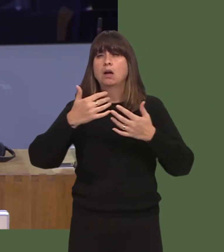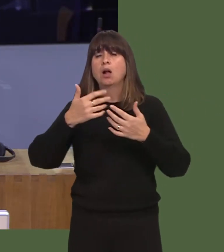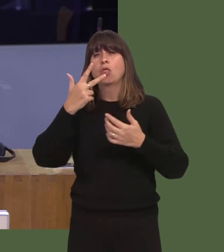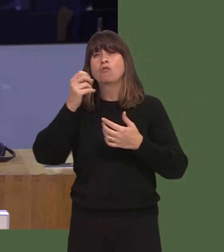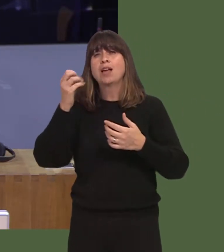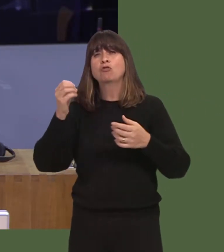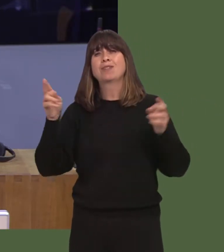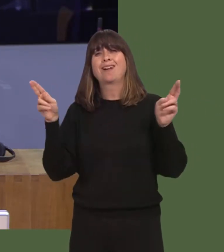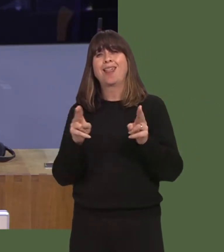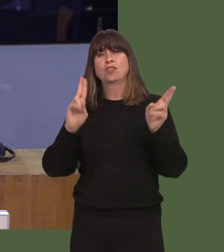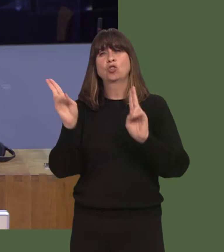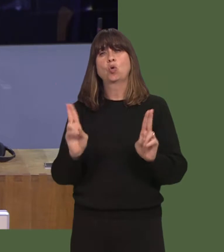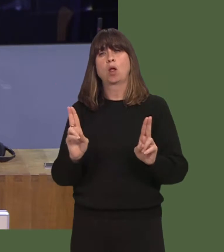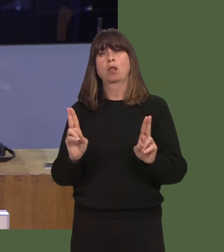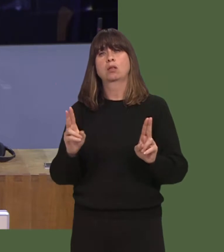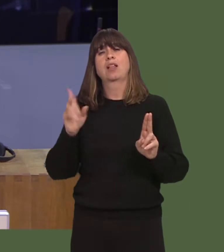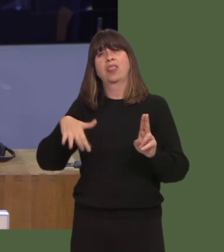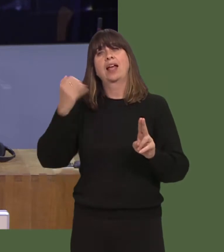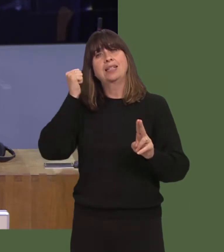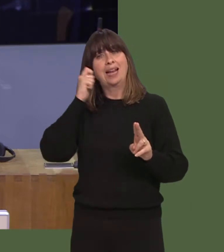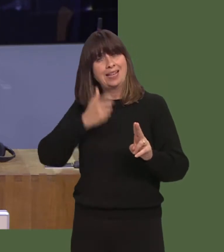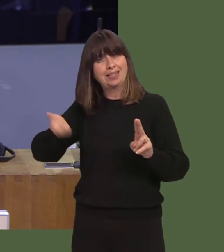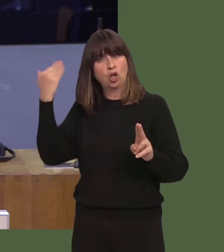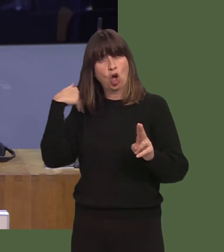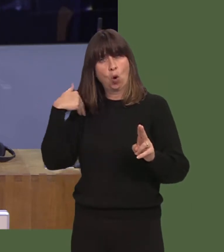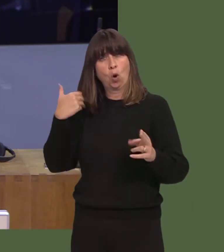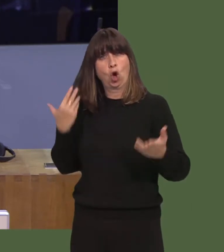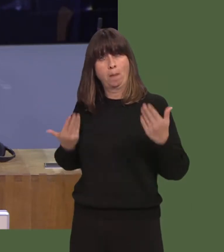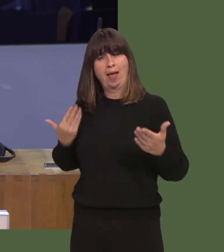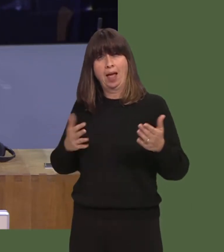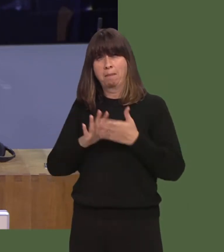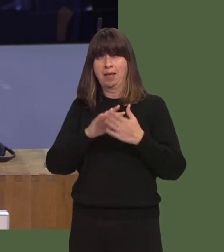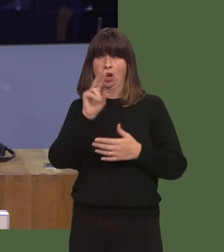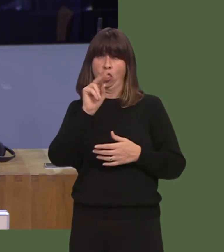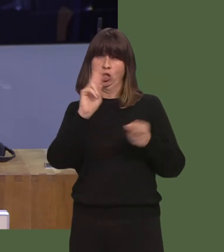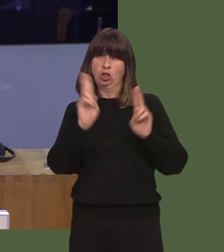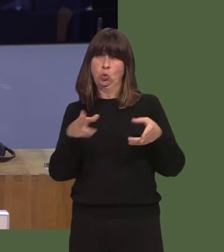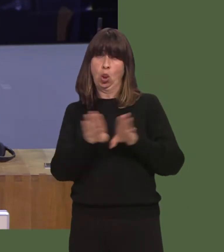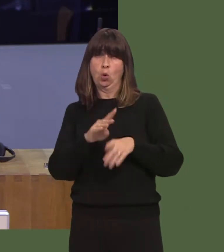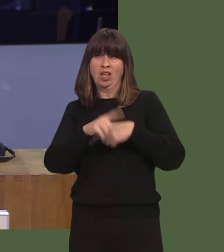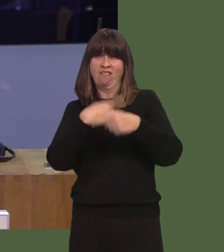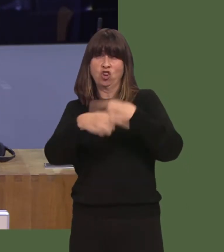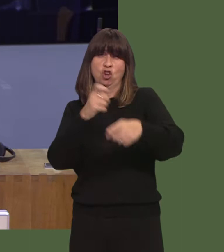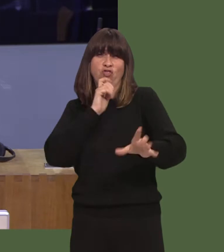fewer local authority schools than there were 10 years ago. That is an average of nearly 30 schools closing every year in Wales.